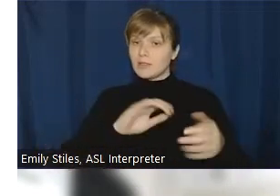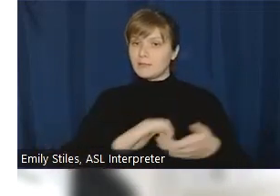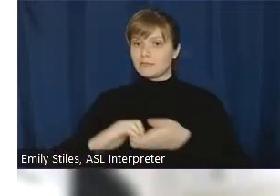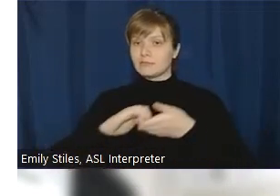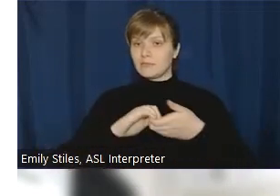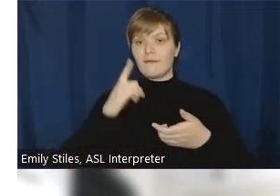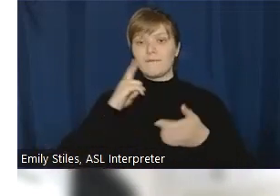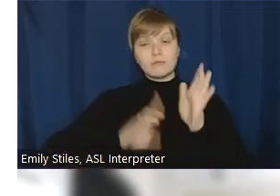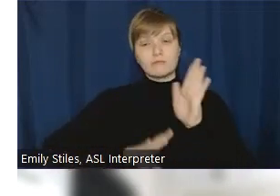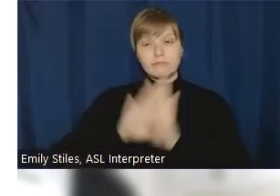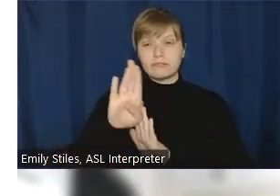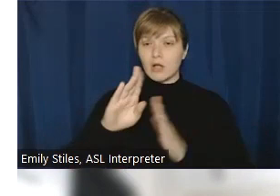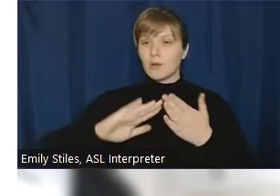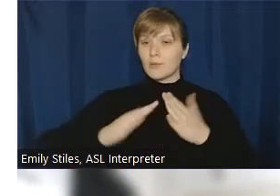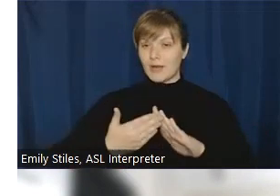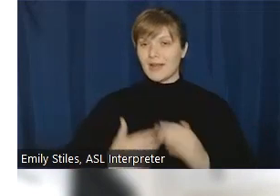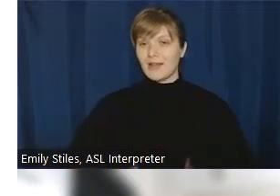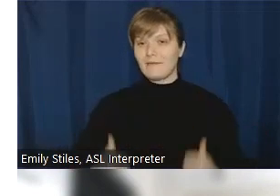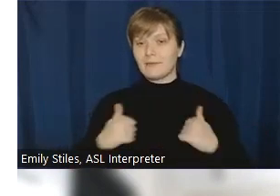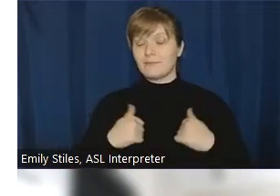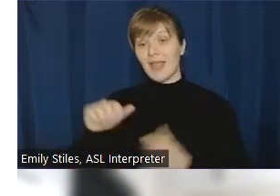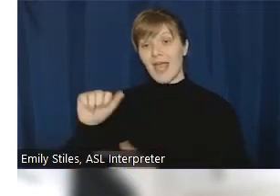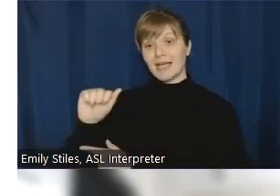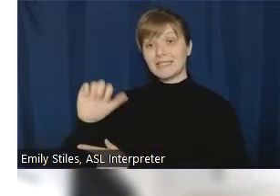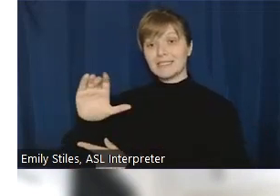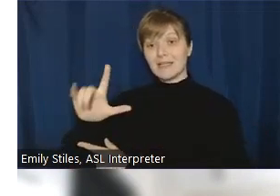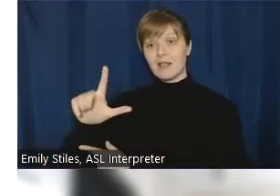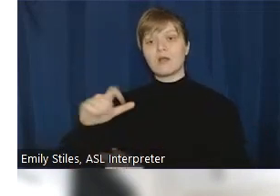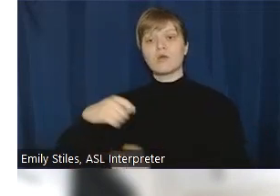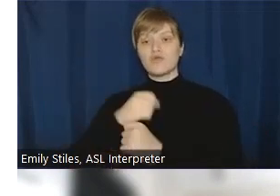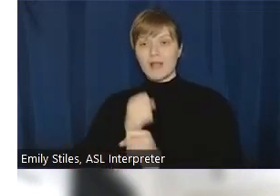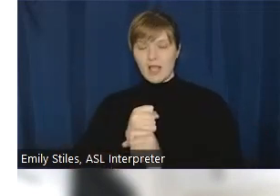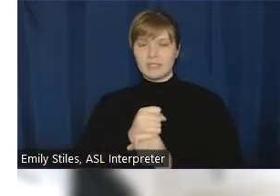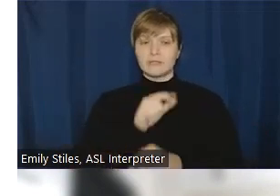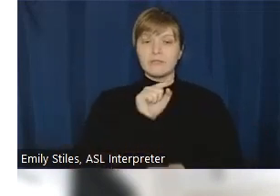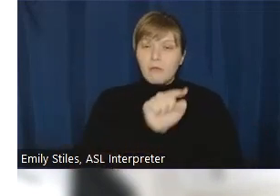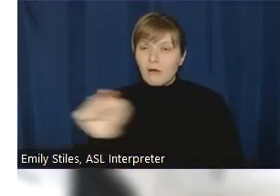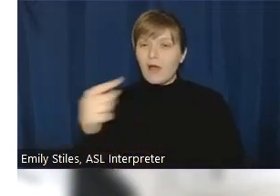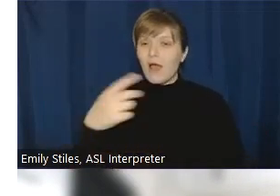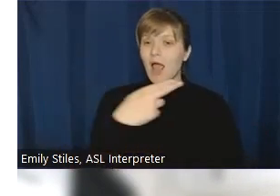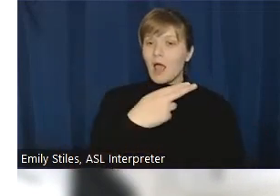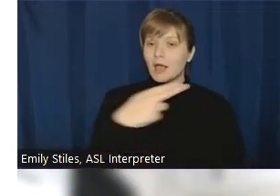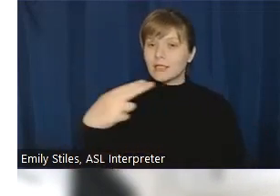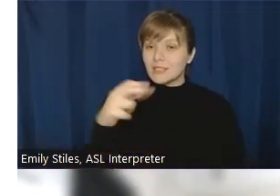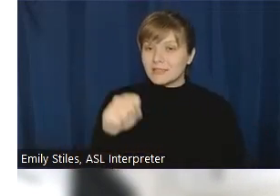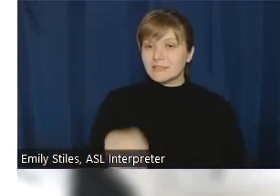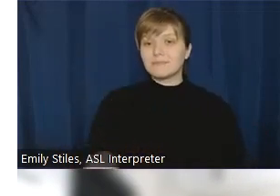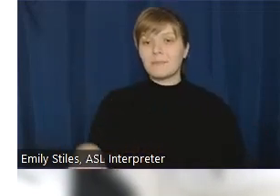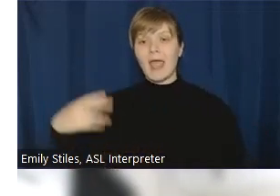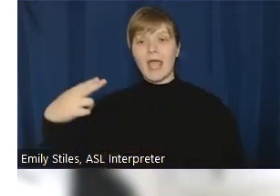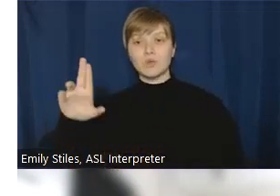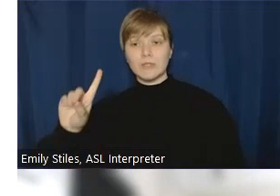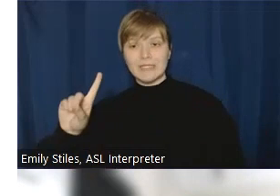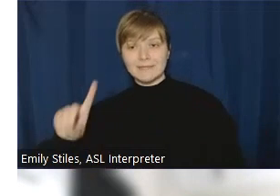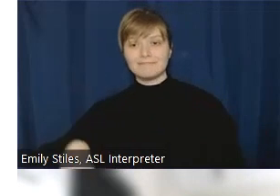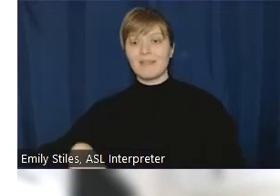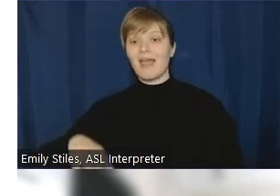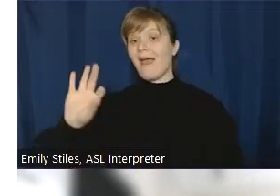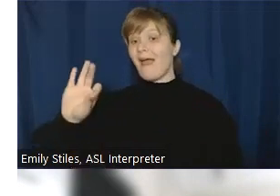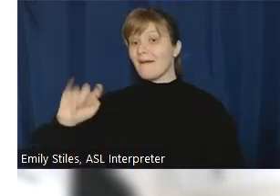ACL collaborates across Health and Human Services and with HUD, the FTA that Danielle